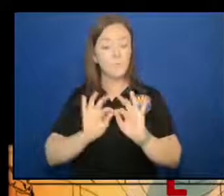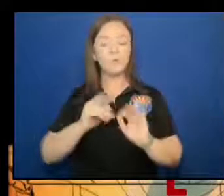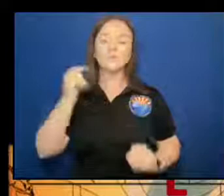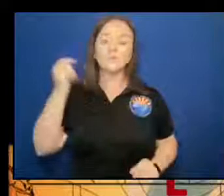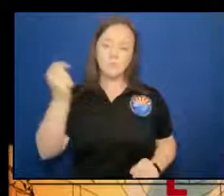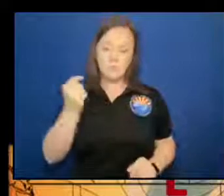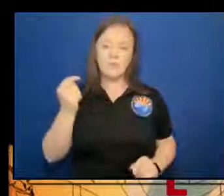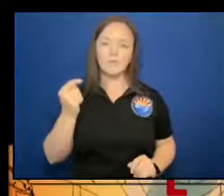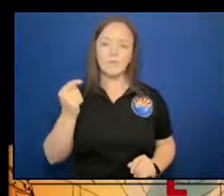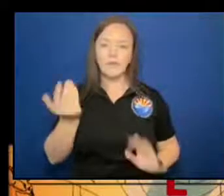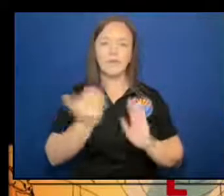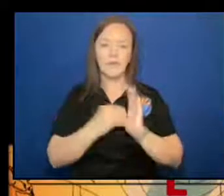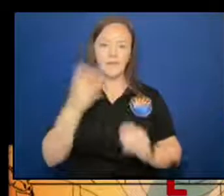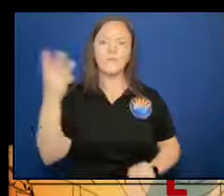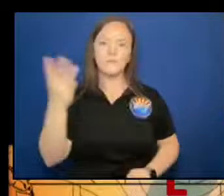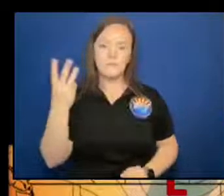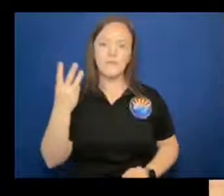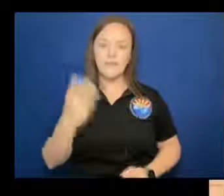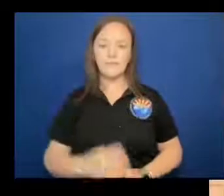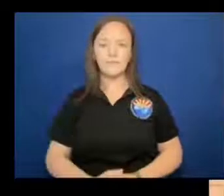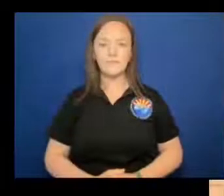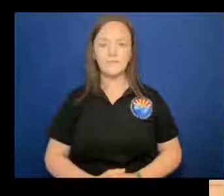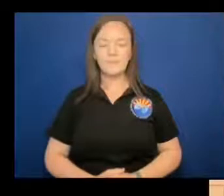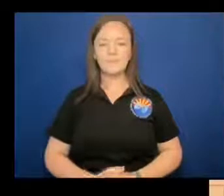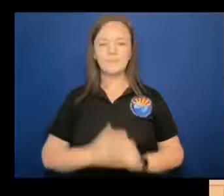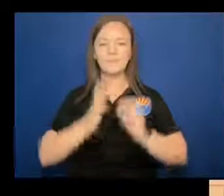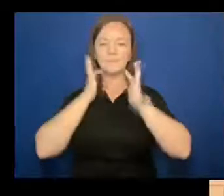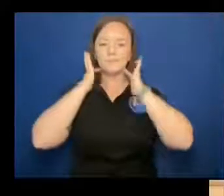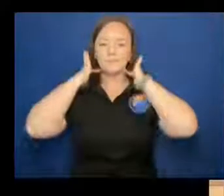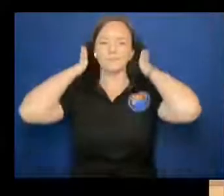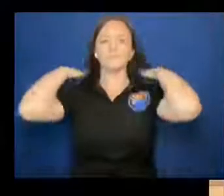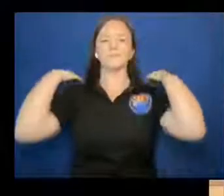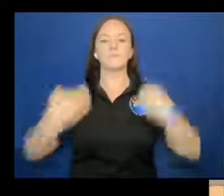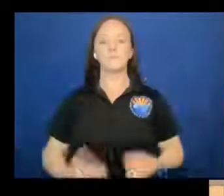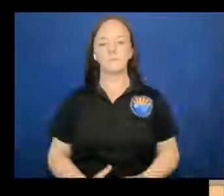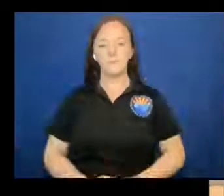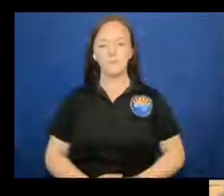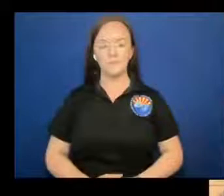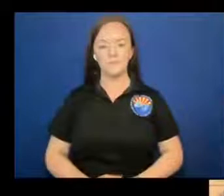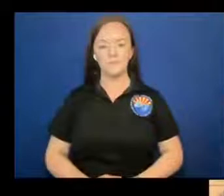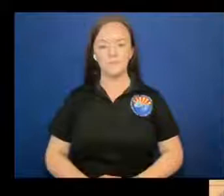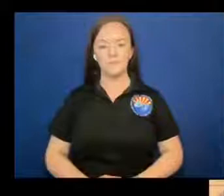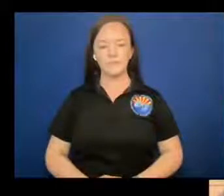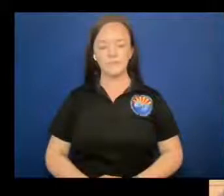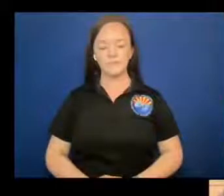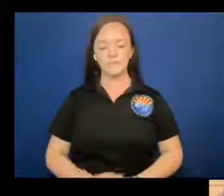EQUIPMENT OUT OF THE SKYLINE COUNTRY WHERE WE COULD AND WE STILL HAVE A COUPLE OF PIECES UP THERE AND MOVED